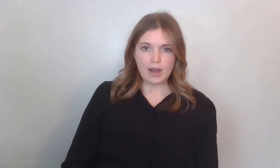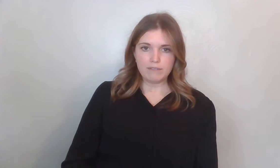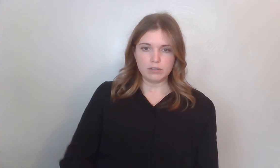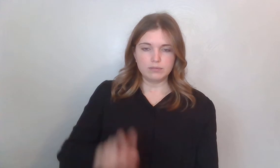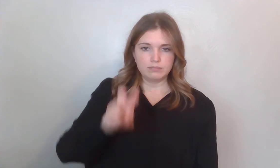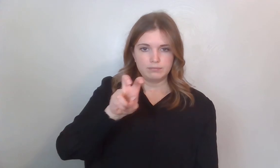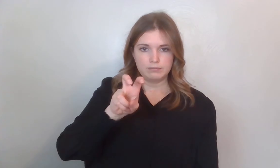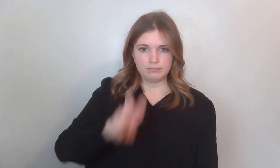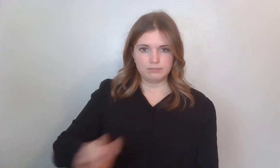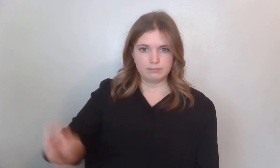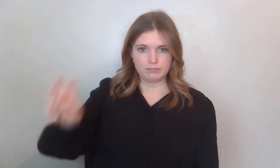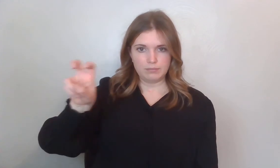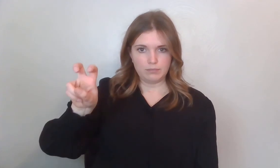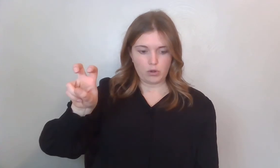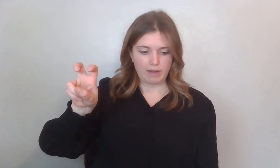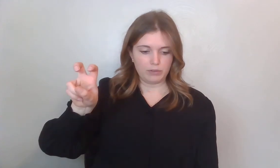TRAVEL